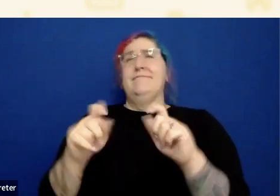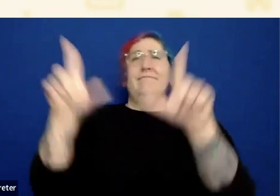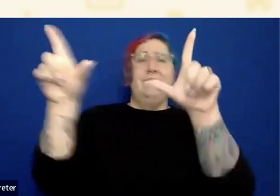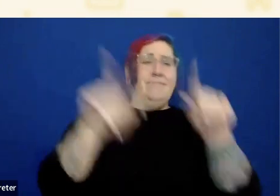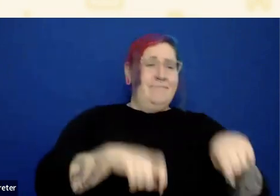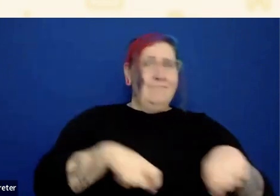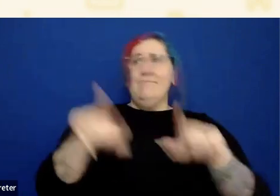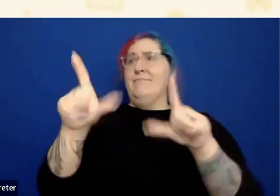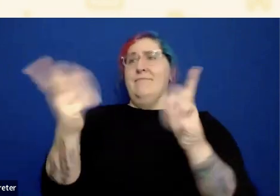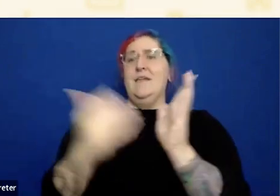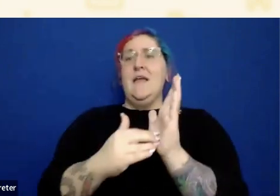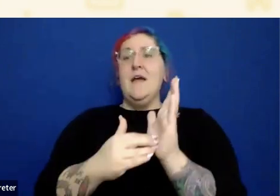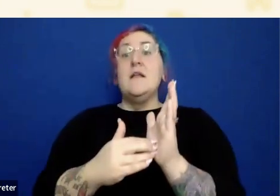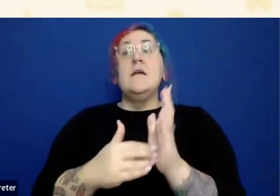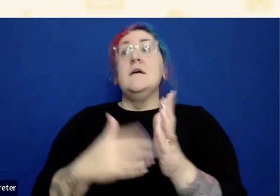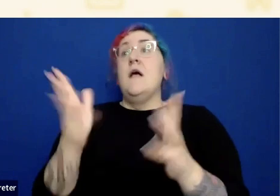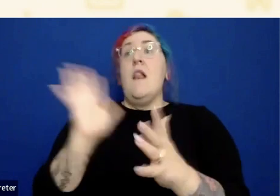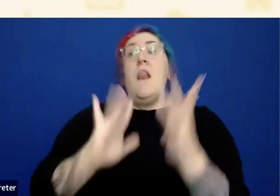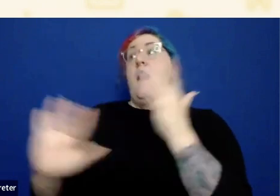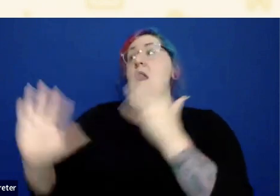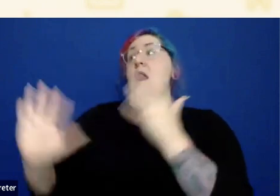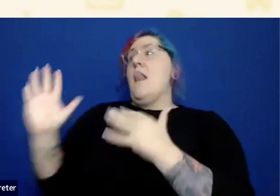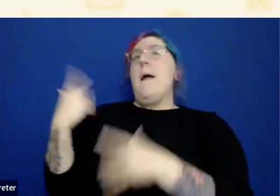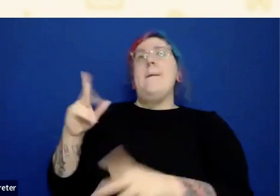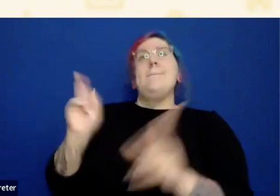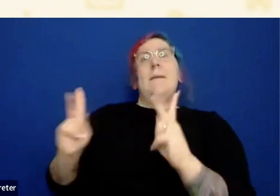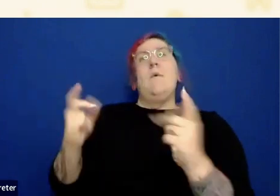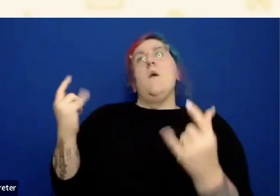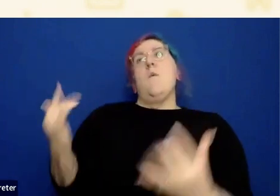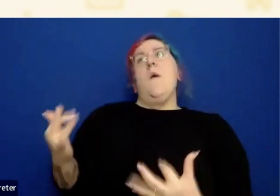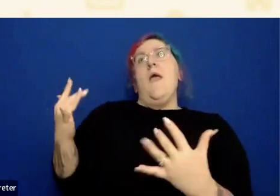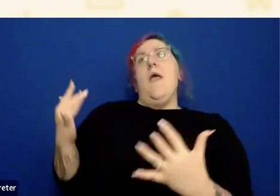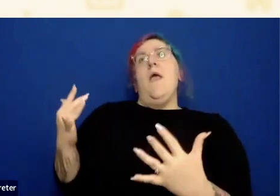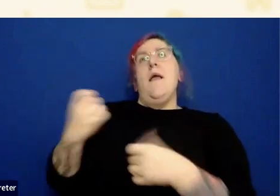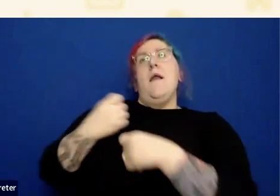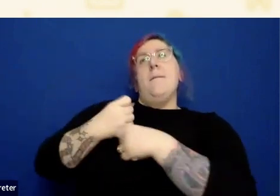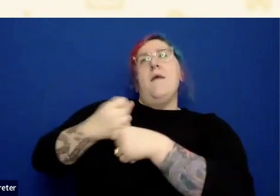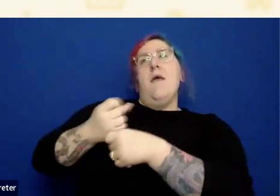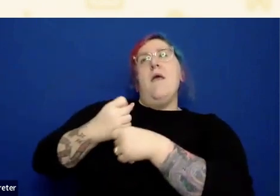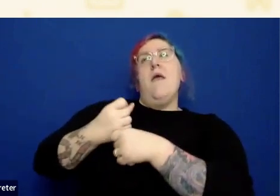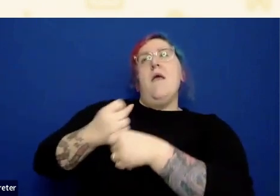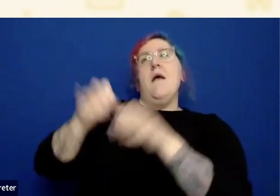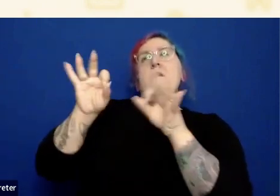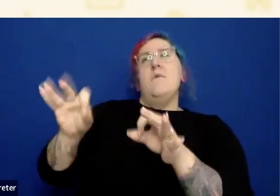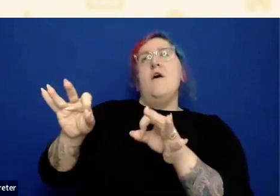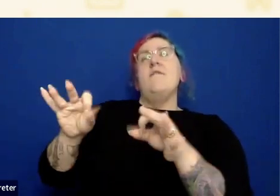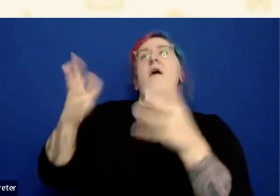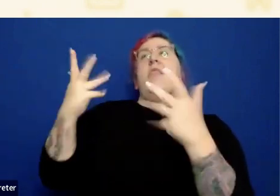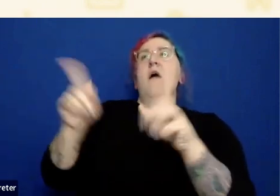Gone are the days where people would wait and have releases, like, once every four or five months.